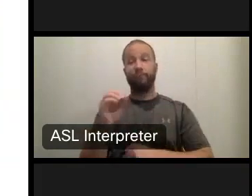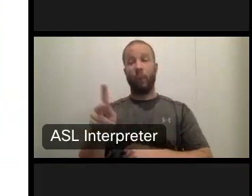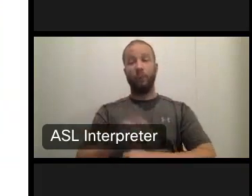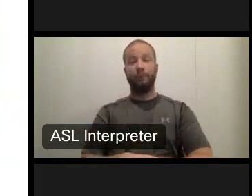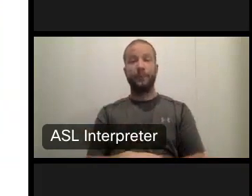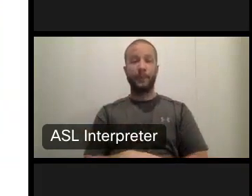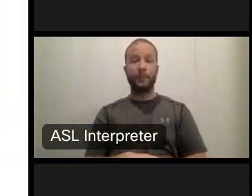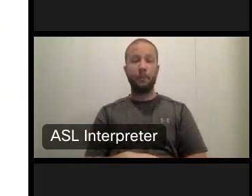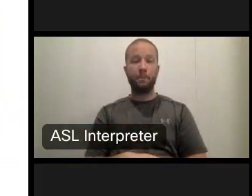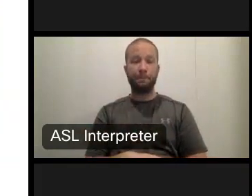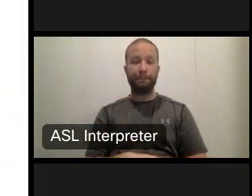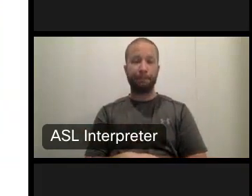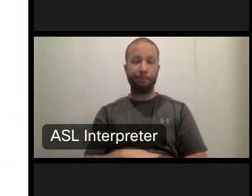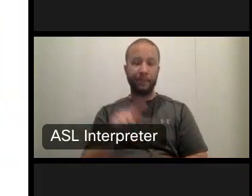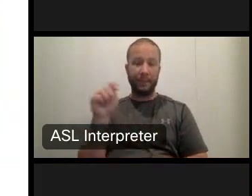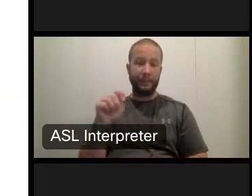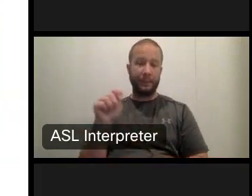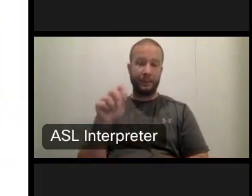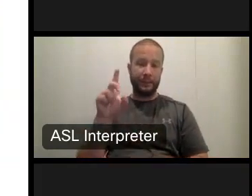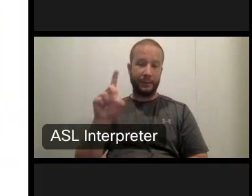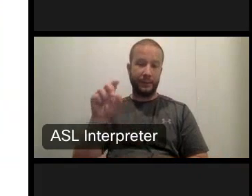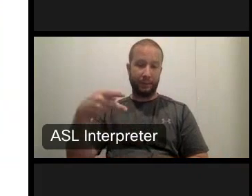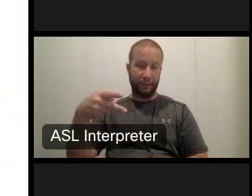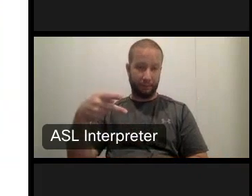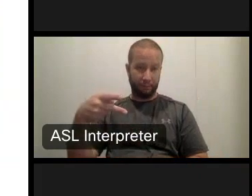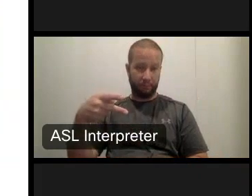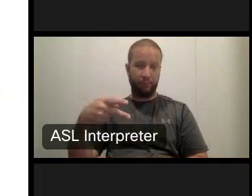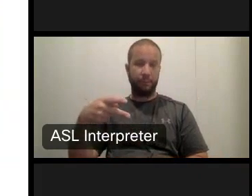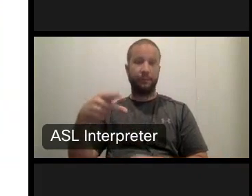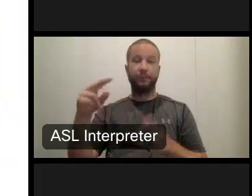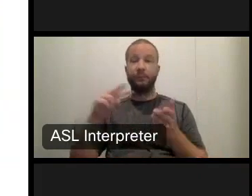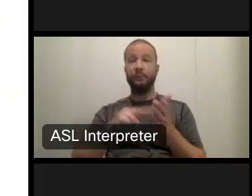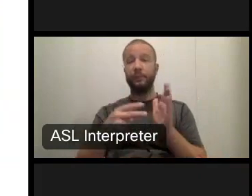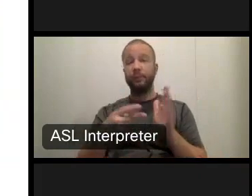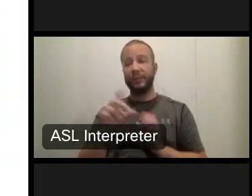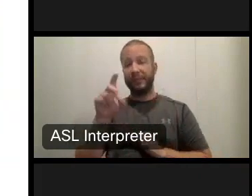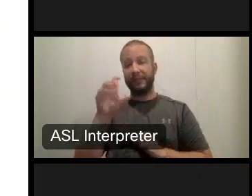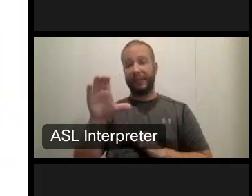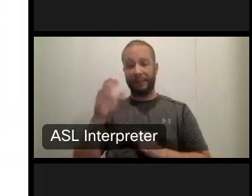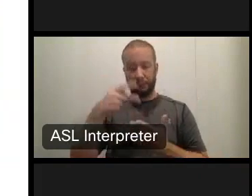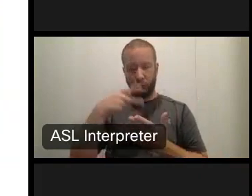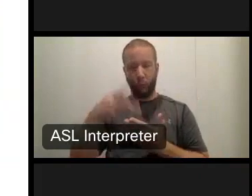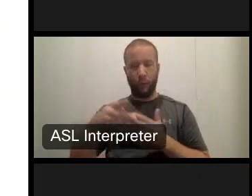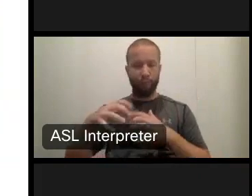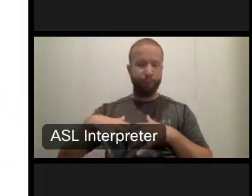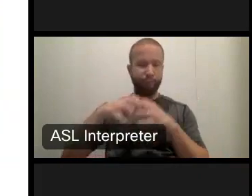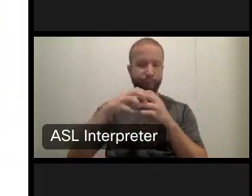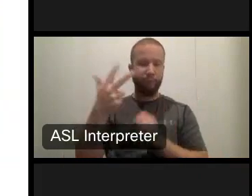the transit development plan is a plan that the DC circulator program does every three years